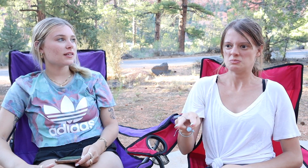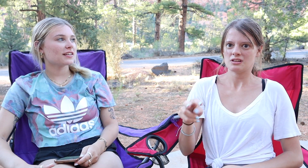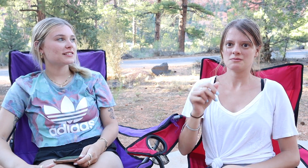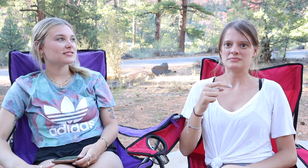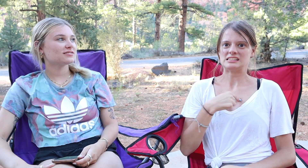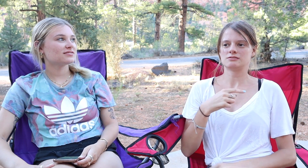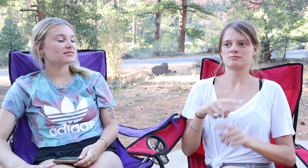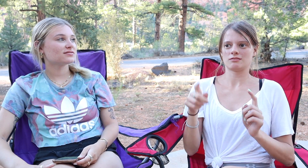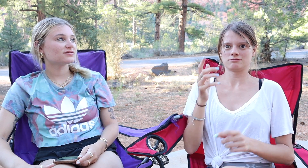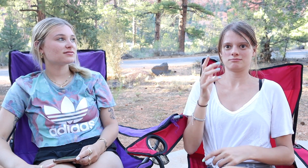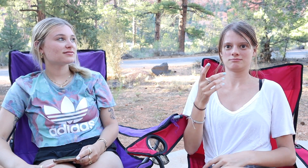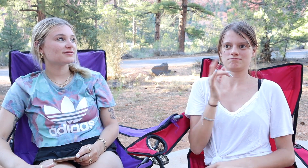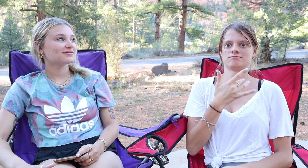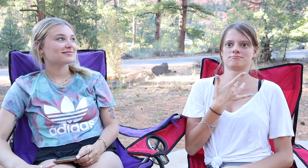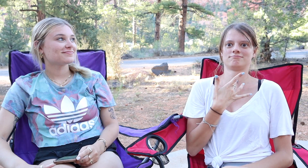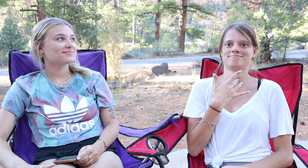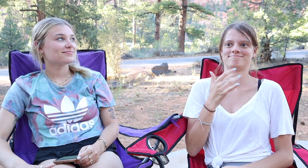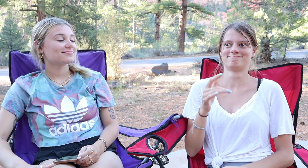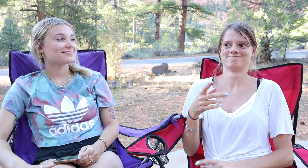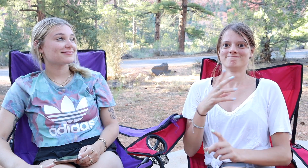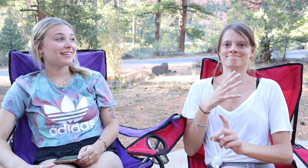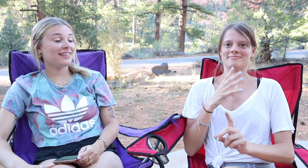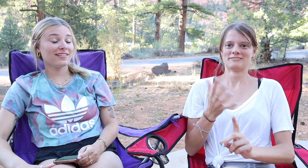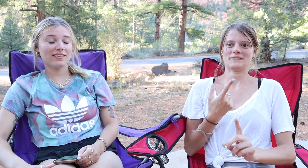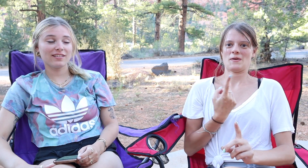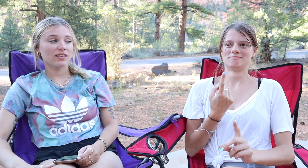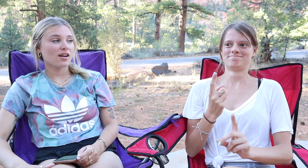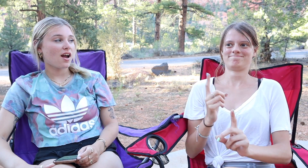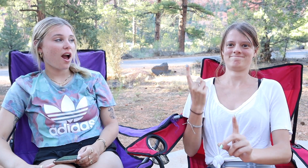I didn't realize that man was angry with me and he didn't know that I was deaf then leave me alone